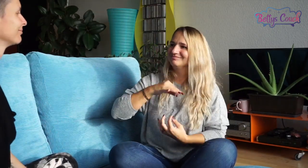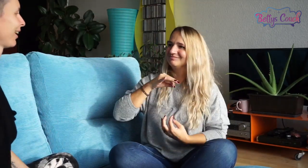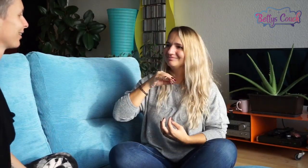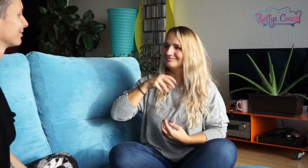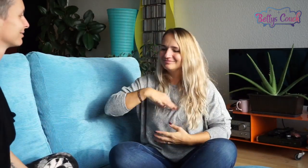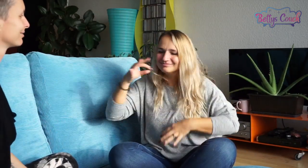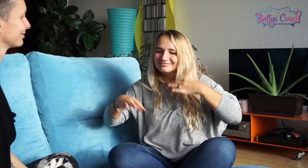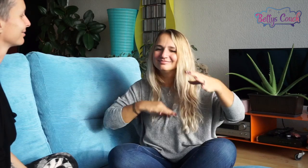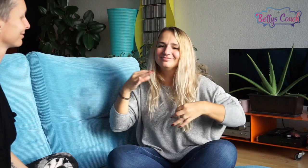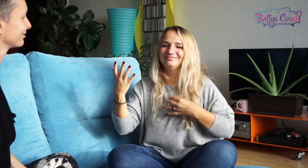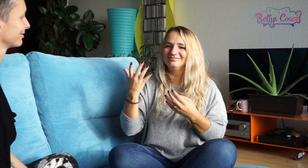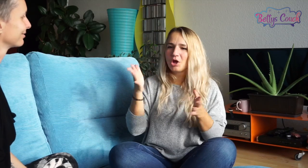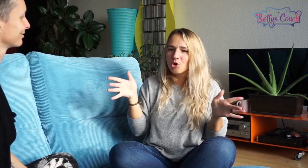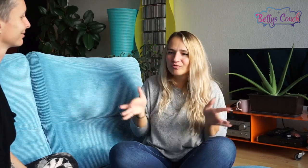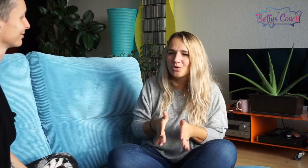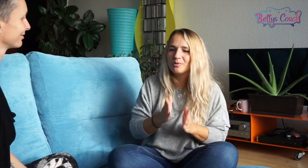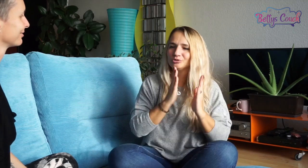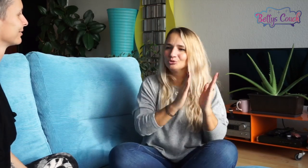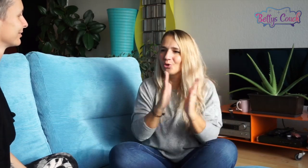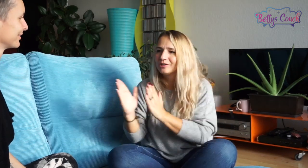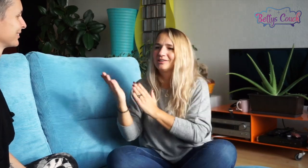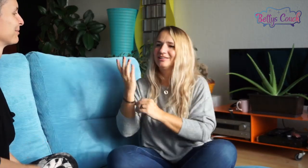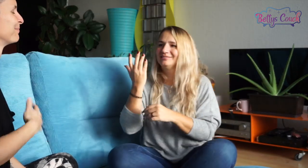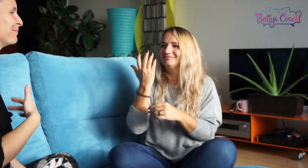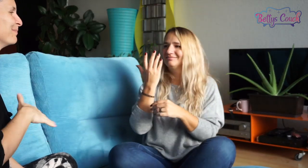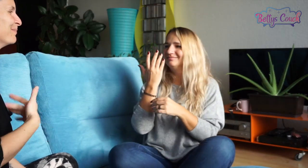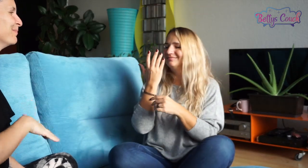which serves to discover, clean up, sort.